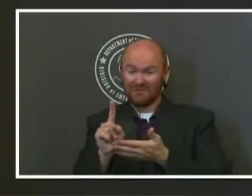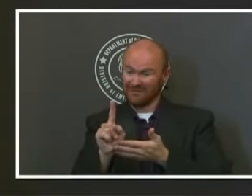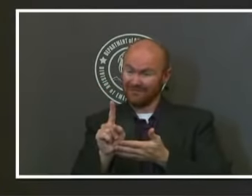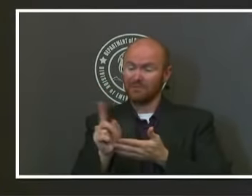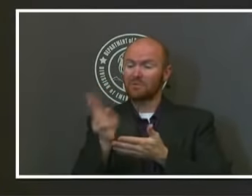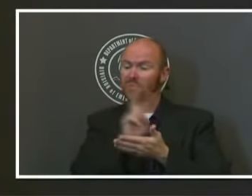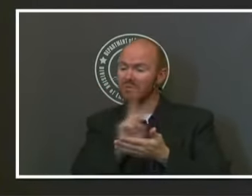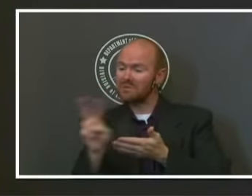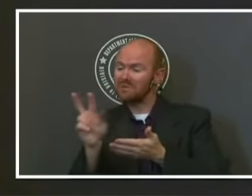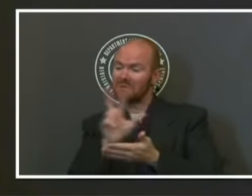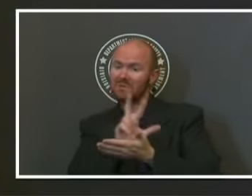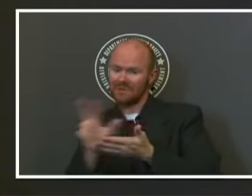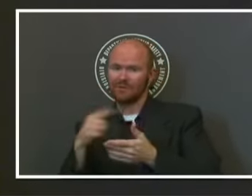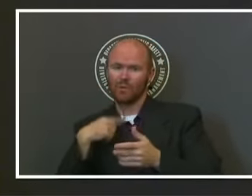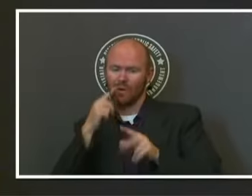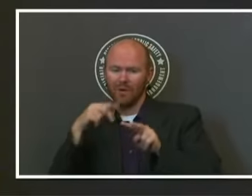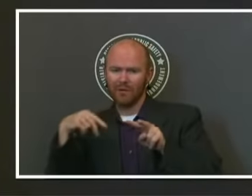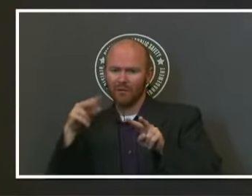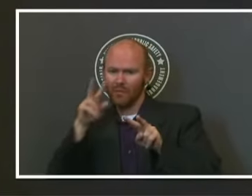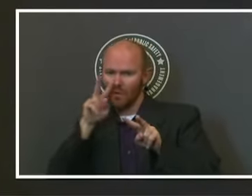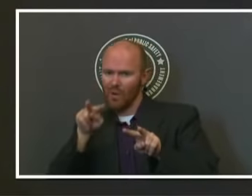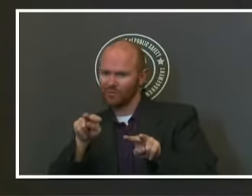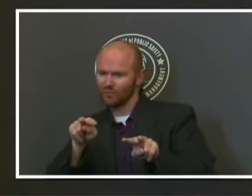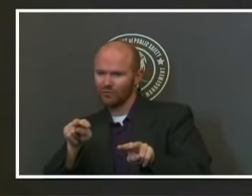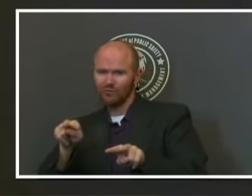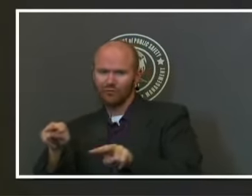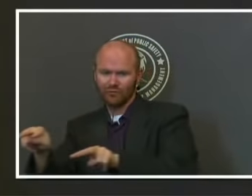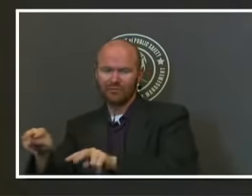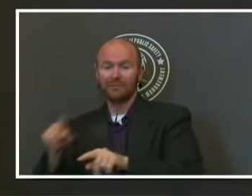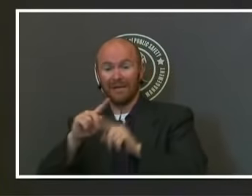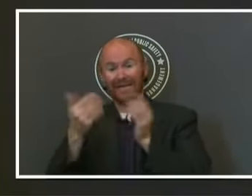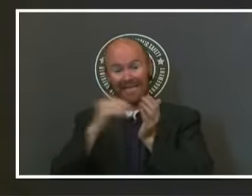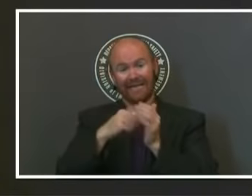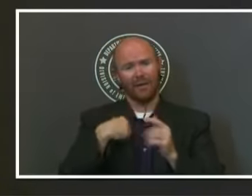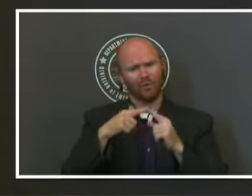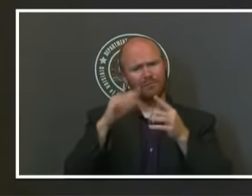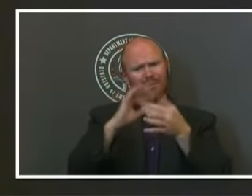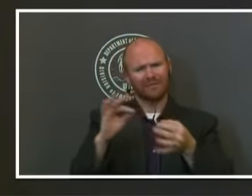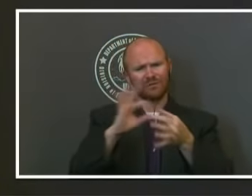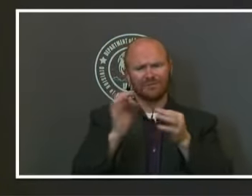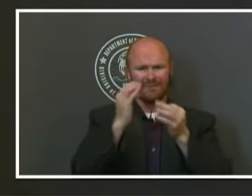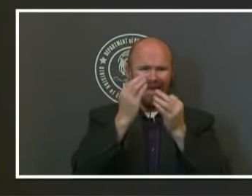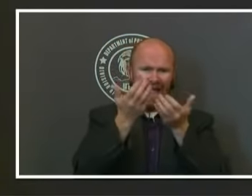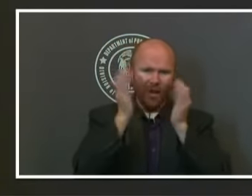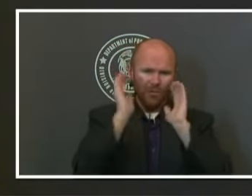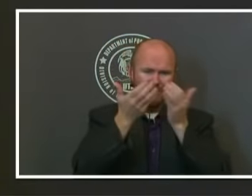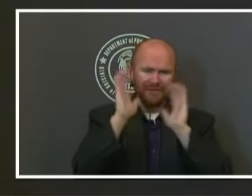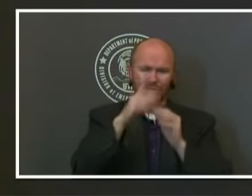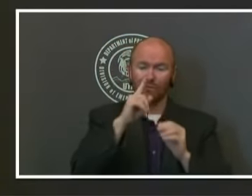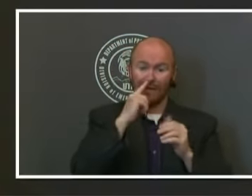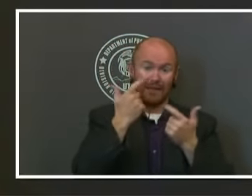thinking about what those next steps are I just want to touch